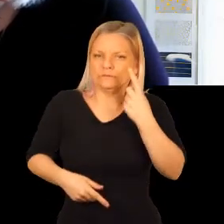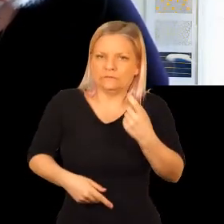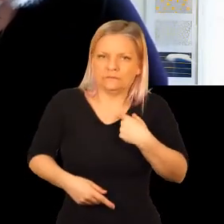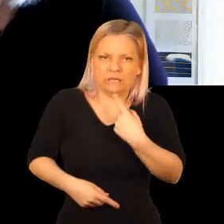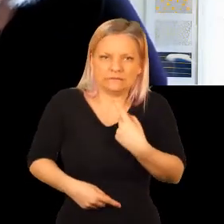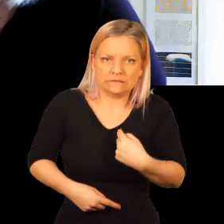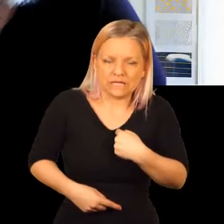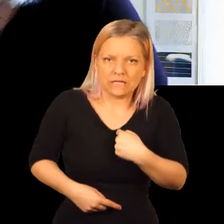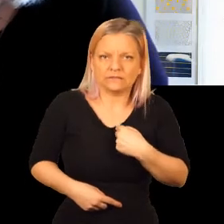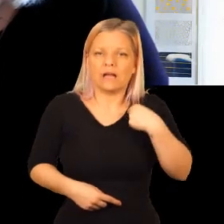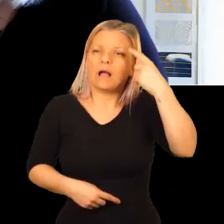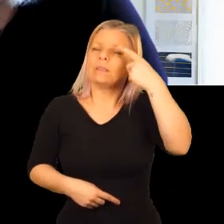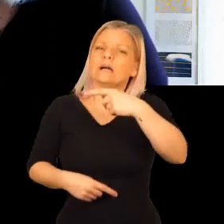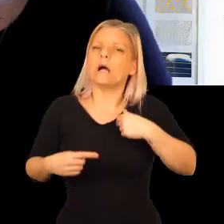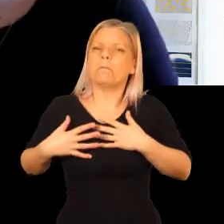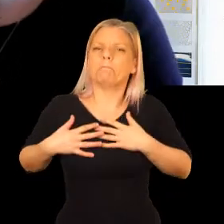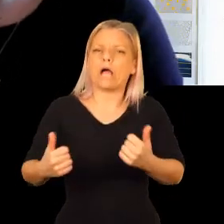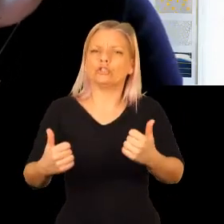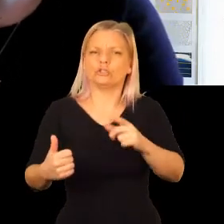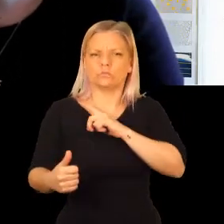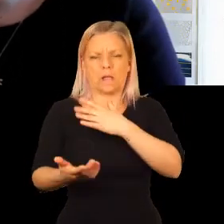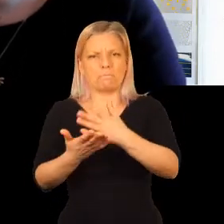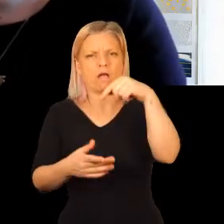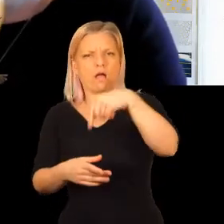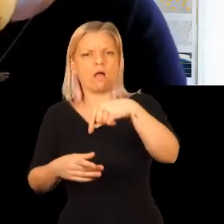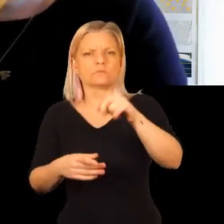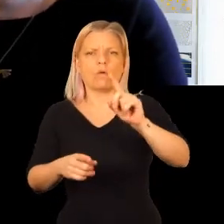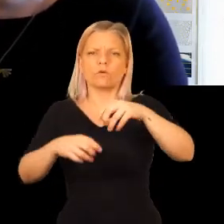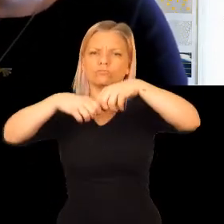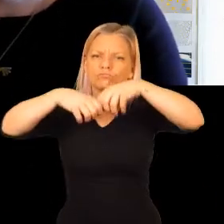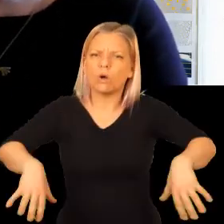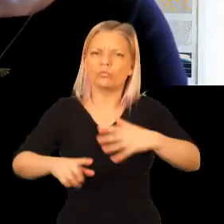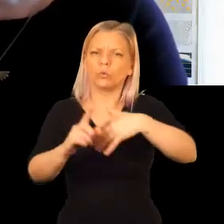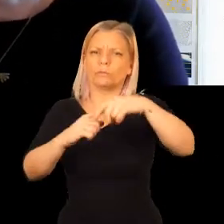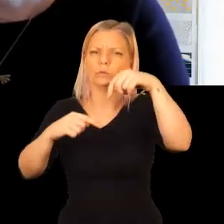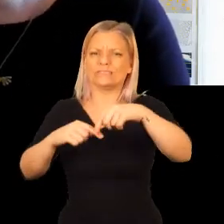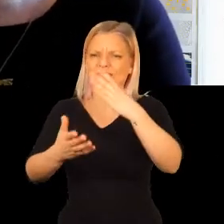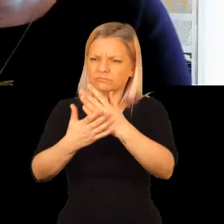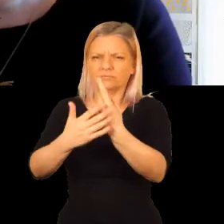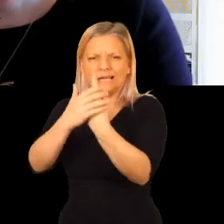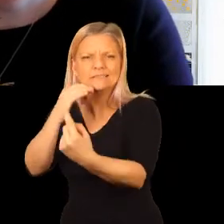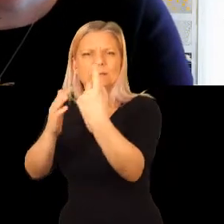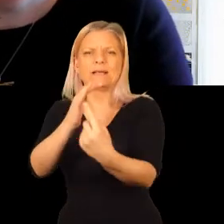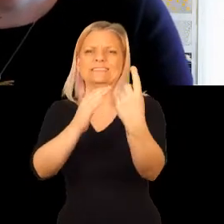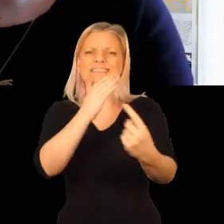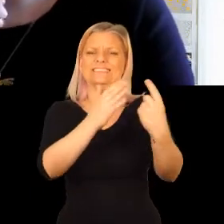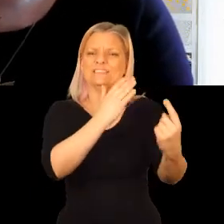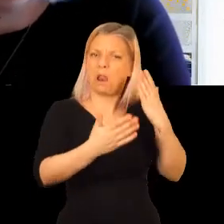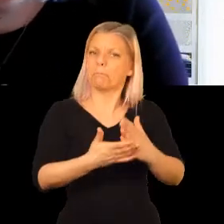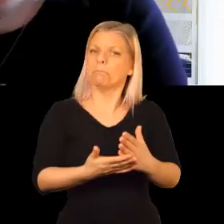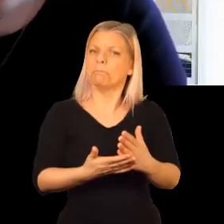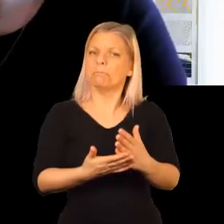watch what i say um like i think maybe my passion for being part of grassroots organic communities